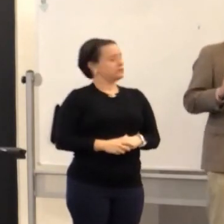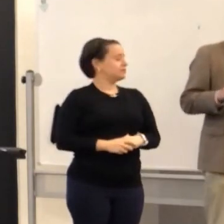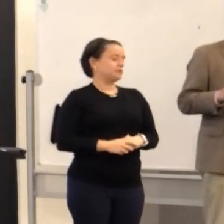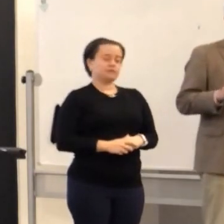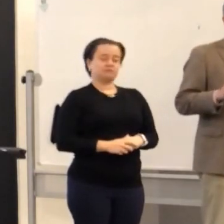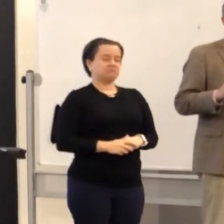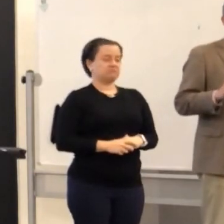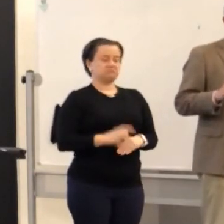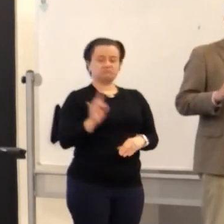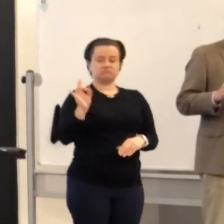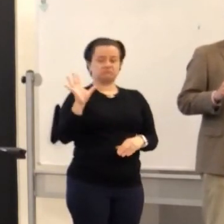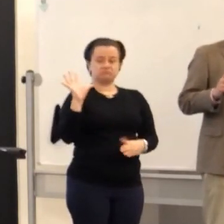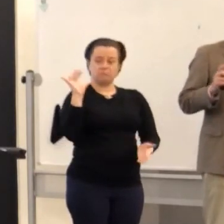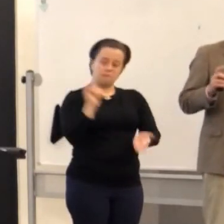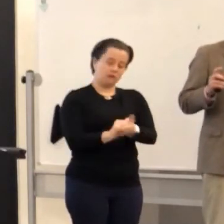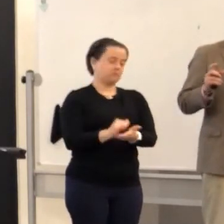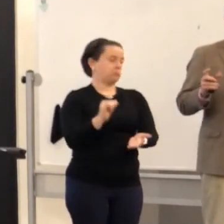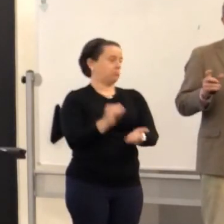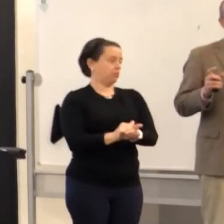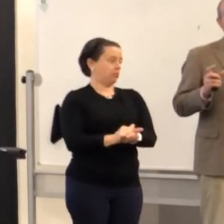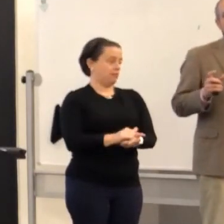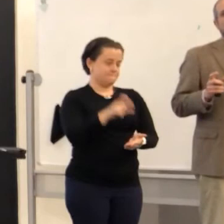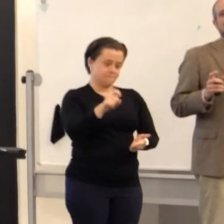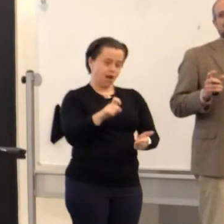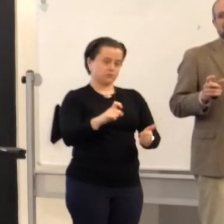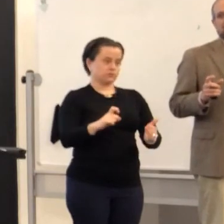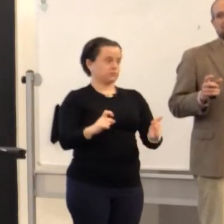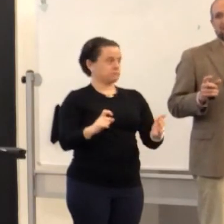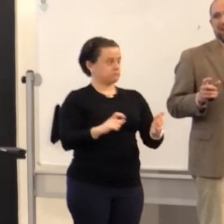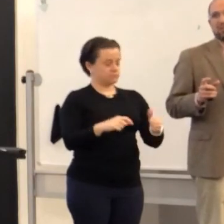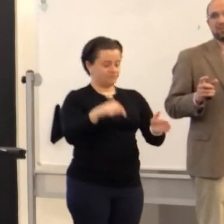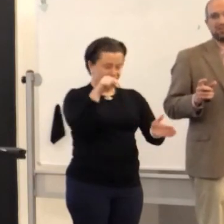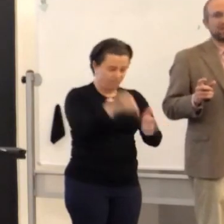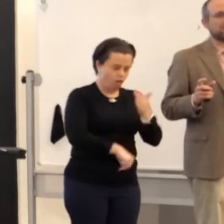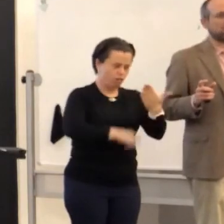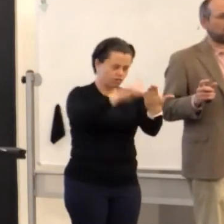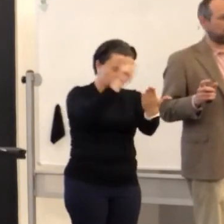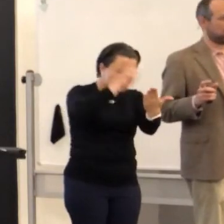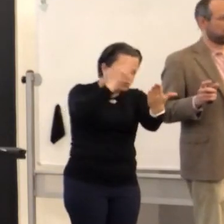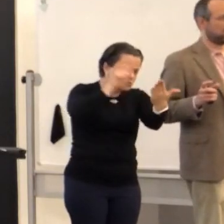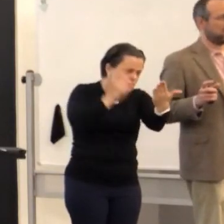You still must submit a full detailed technical description of how your invention works.